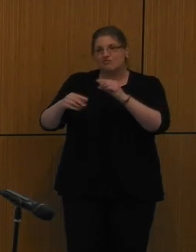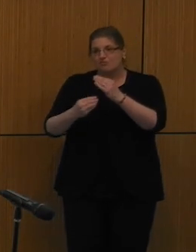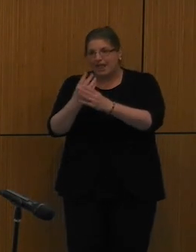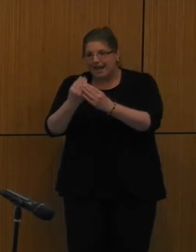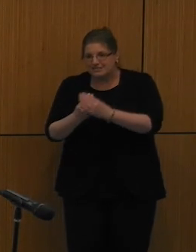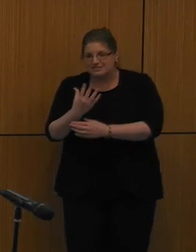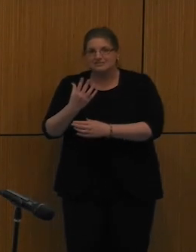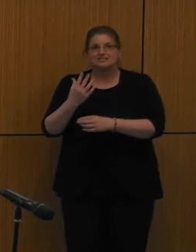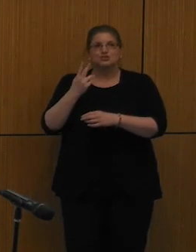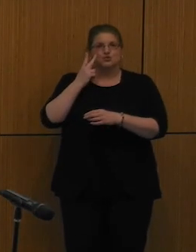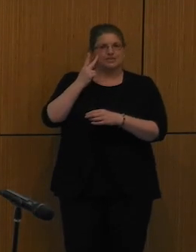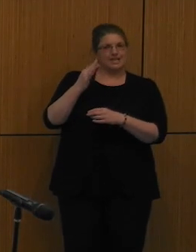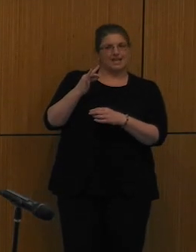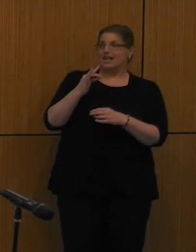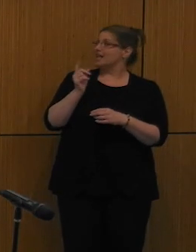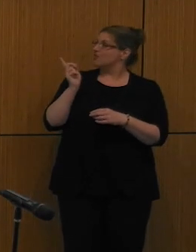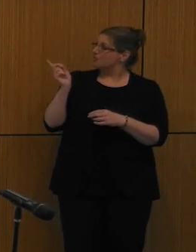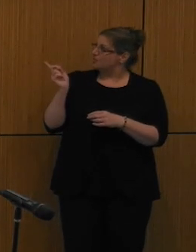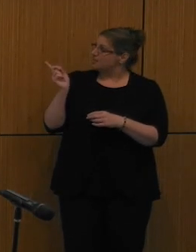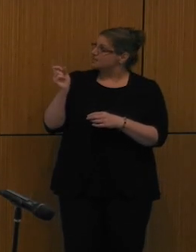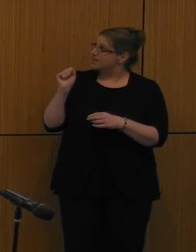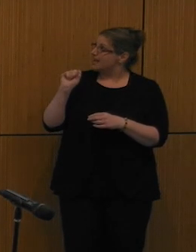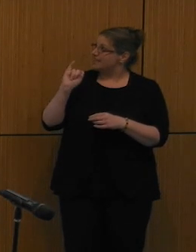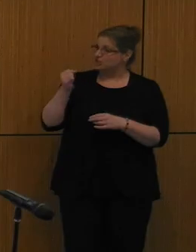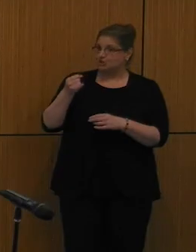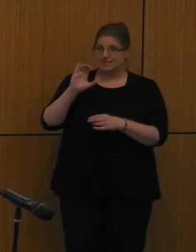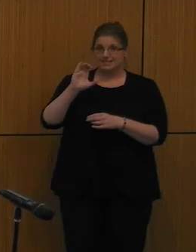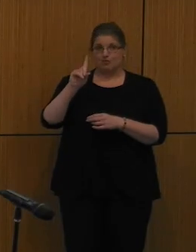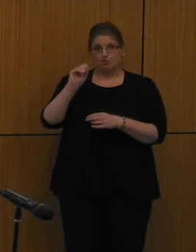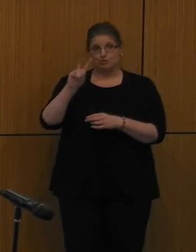that this strain SGC 1 or 2 that I'm showing on the right,